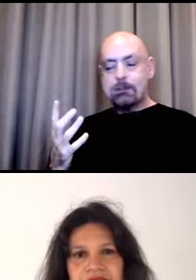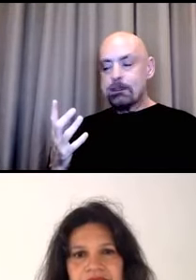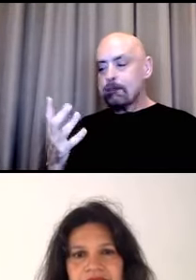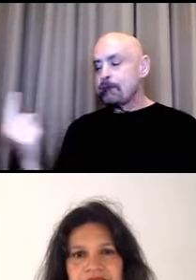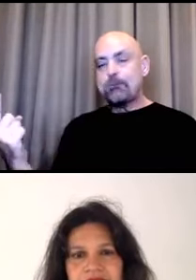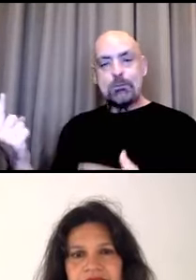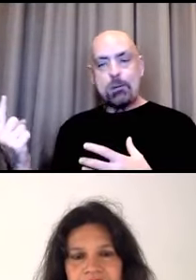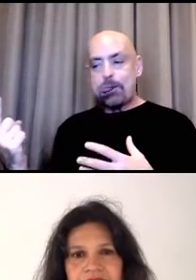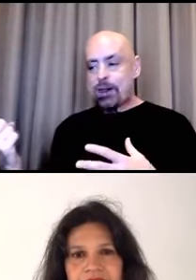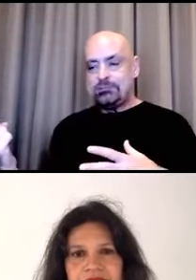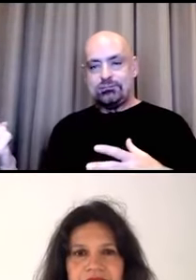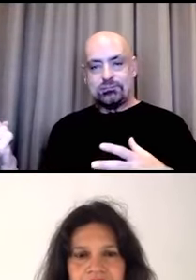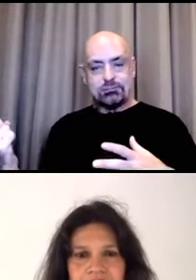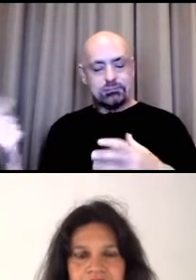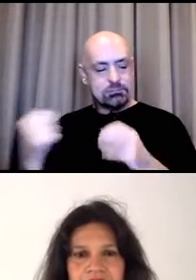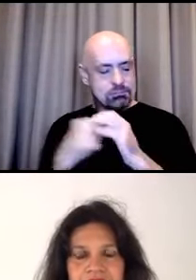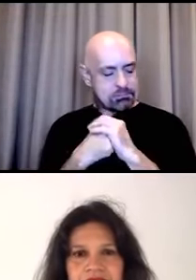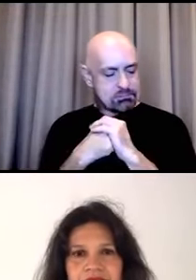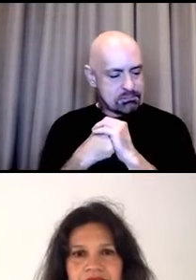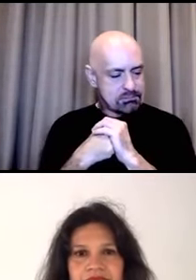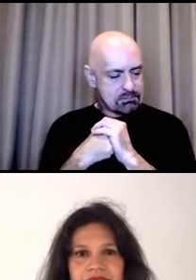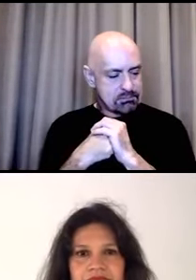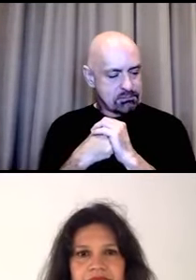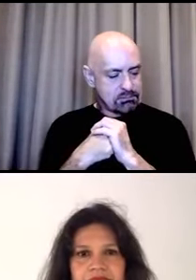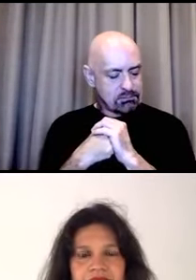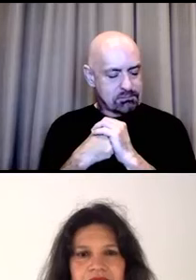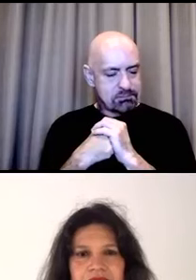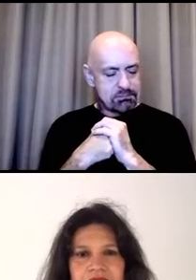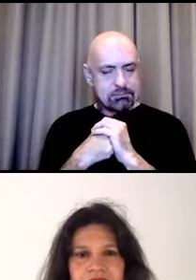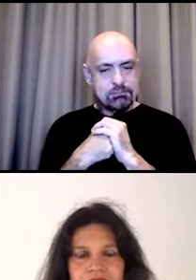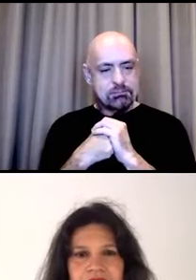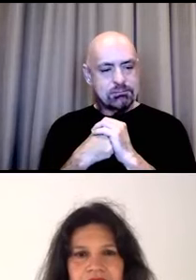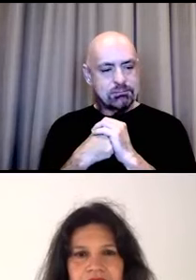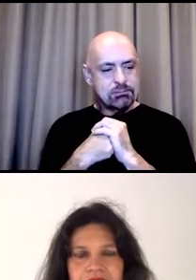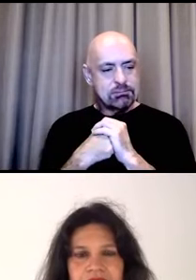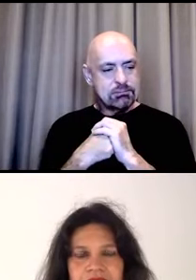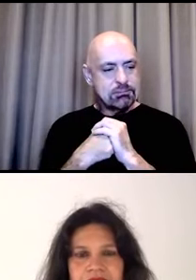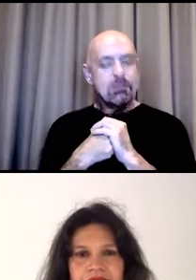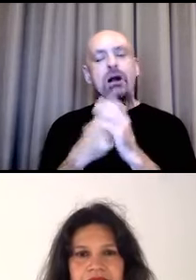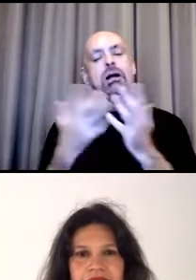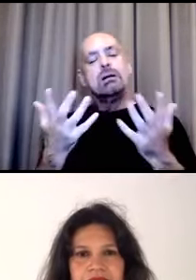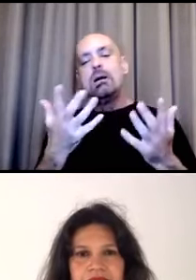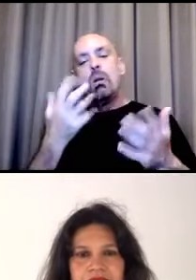well the book on German ethics really and the - in discussing